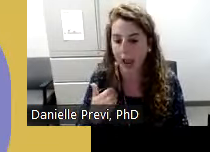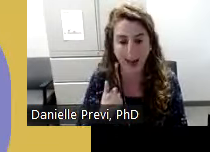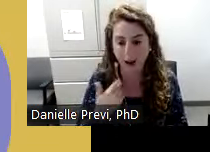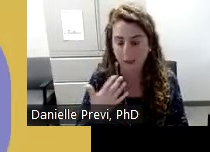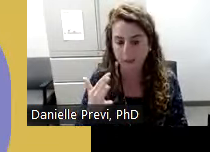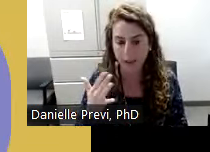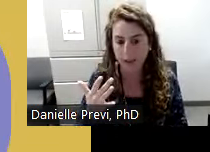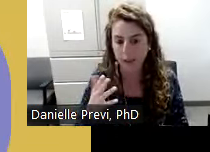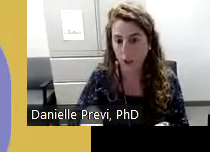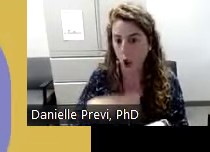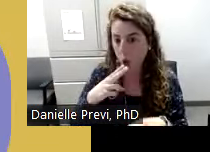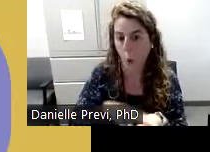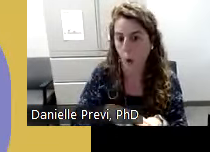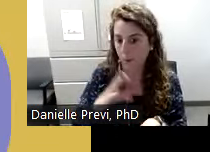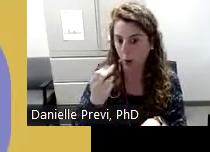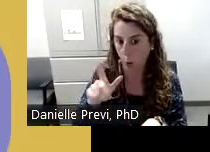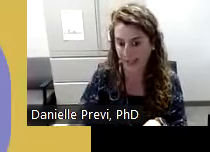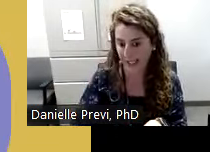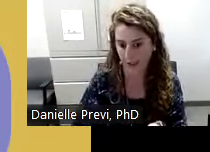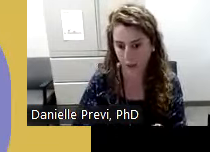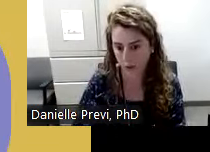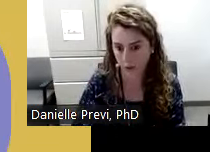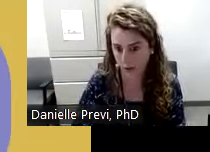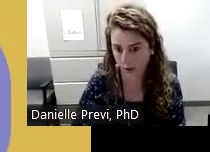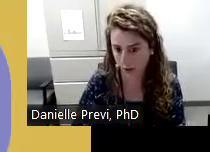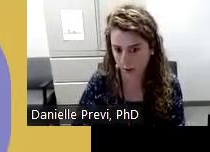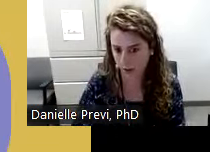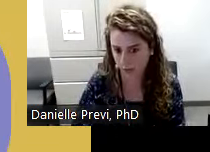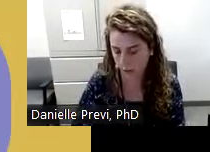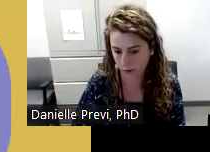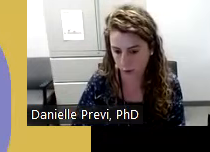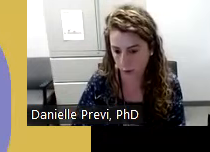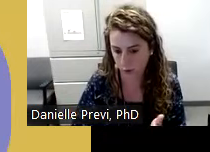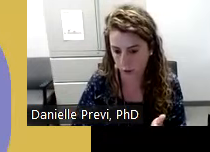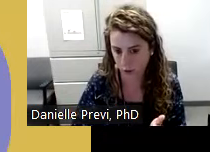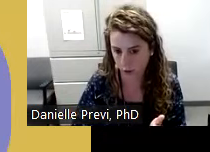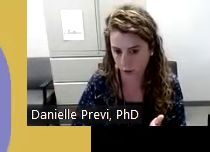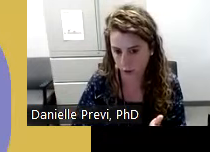Now occasionally, a child might not have a typically formed cochlea.